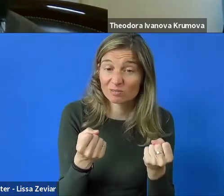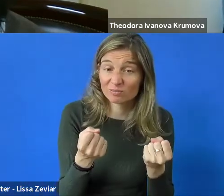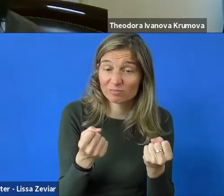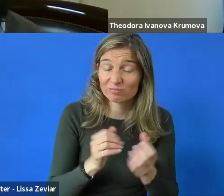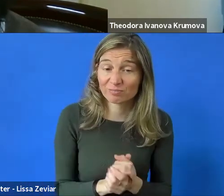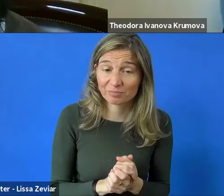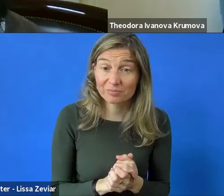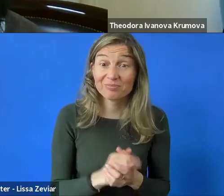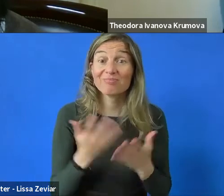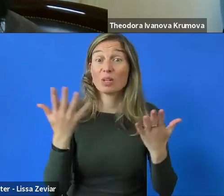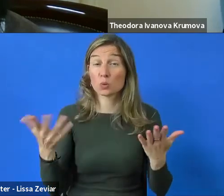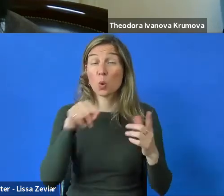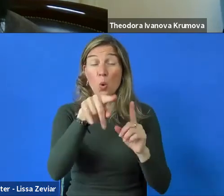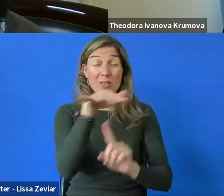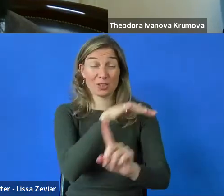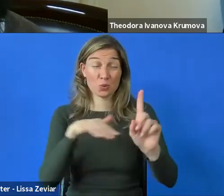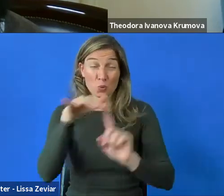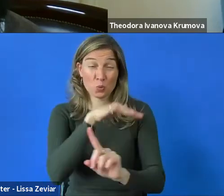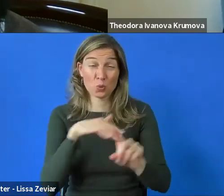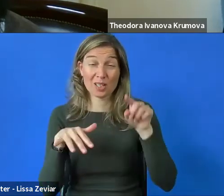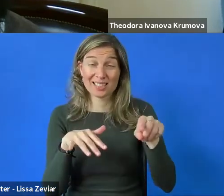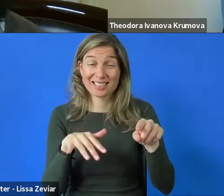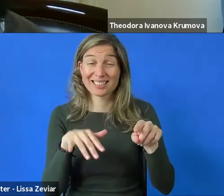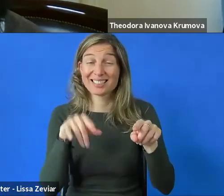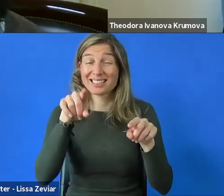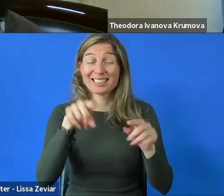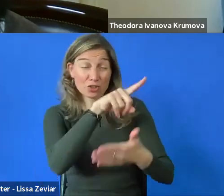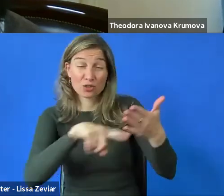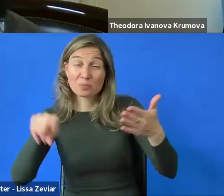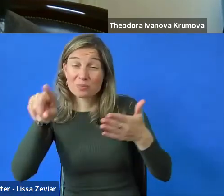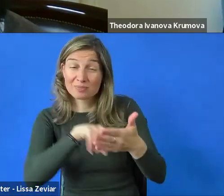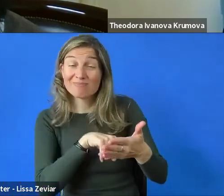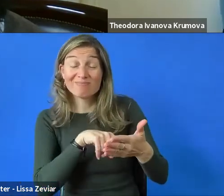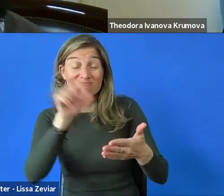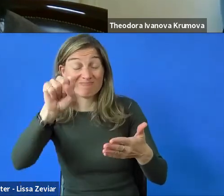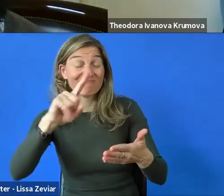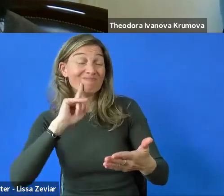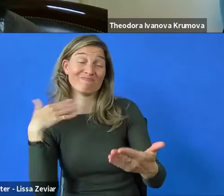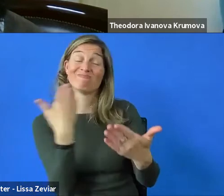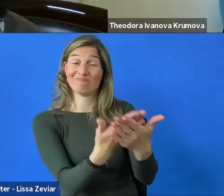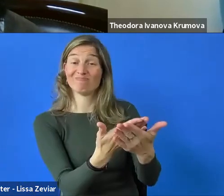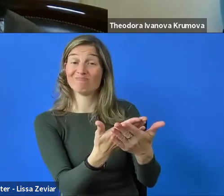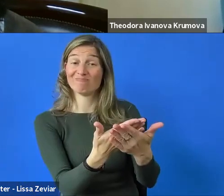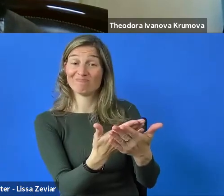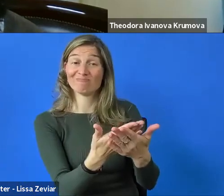the case of discrimination was brought against this M.D., medical doctor.